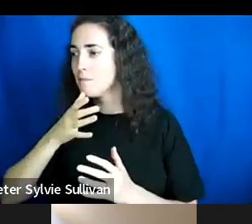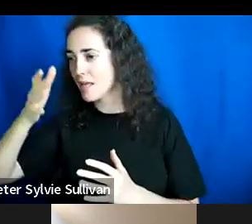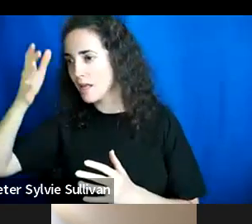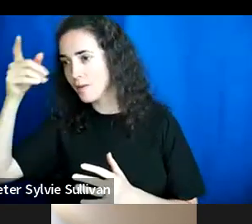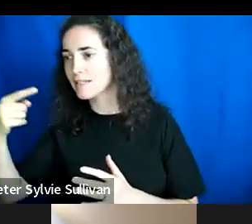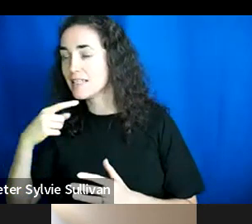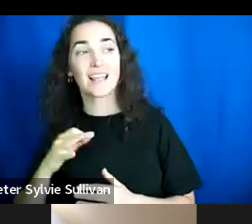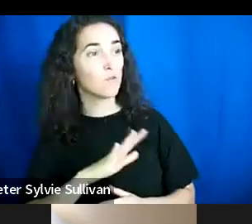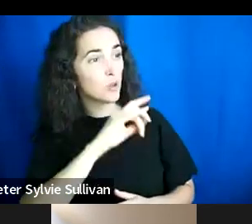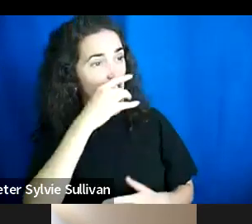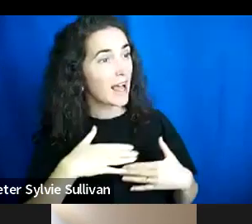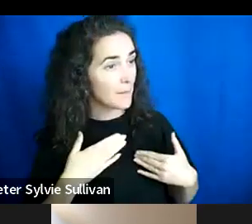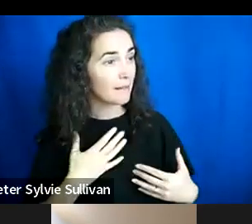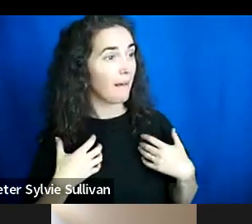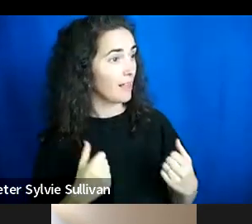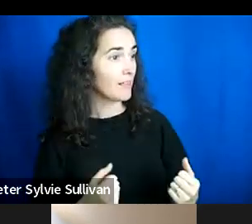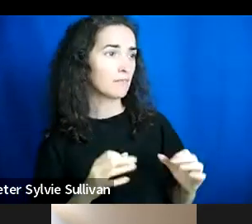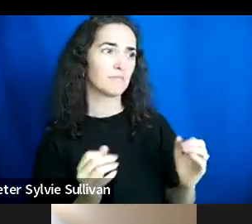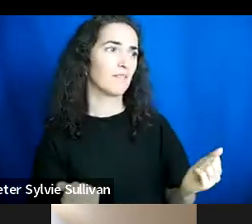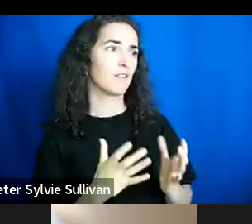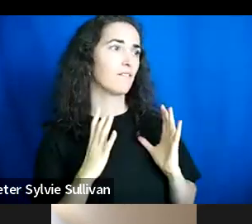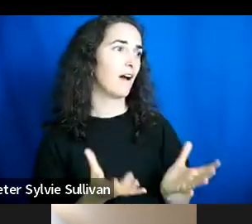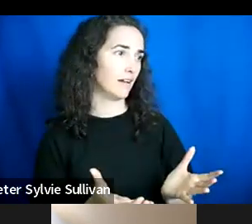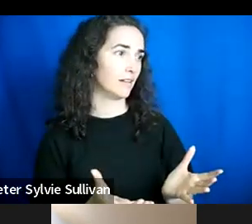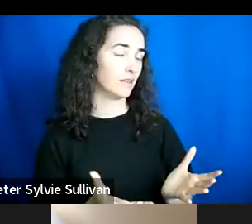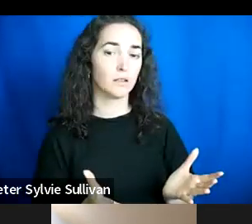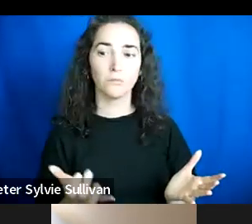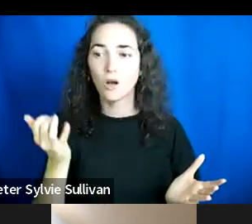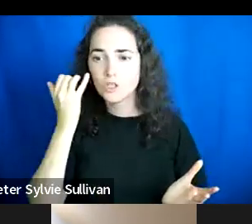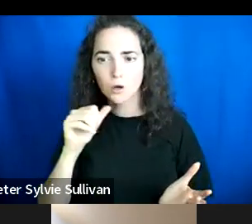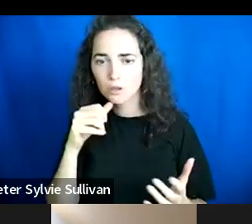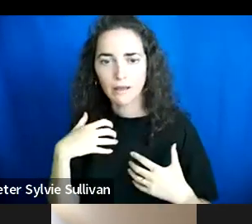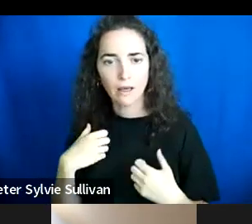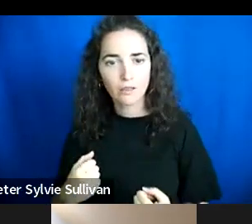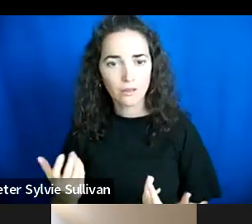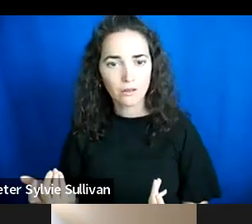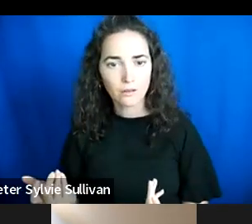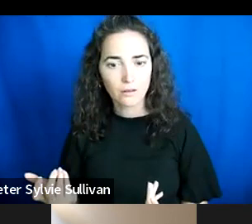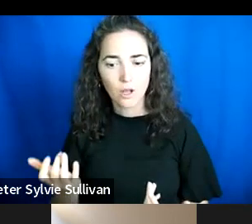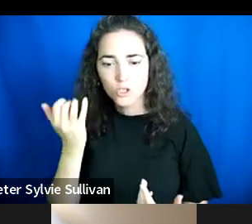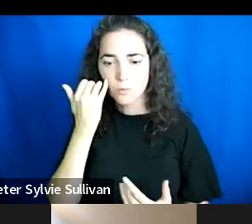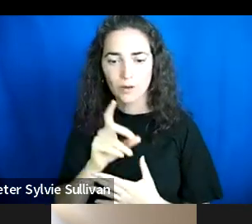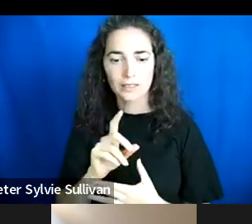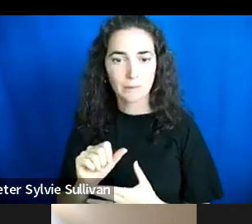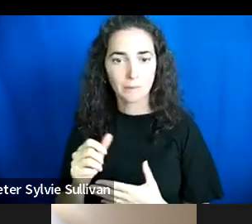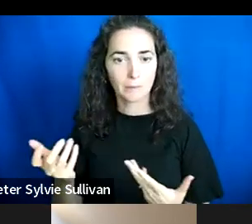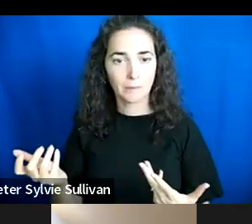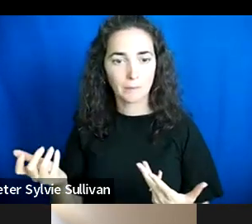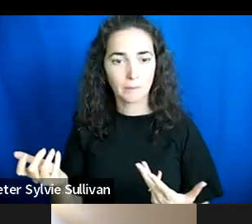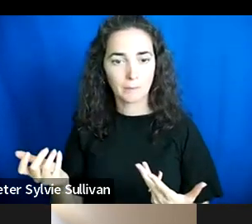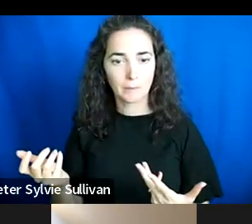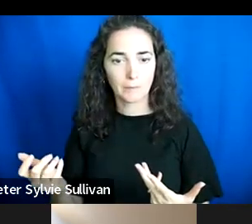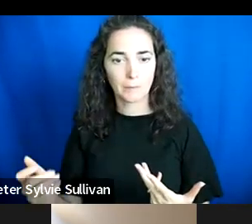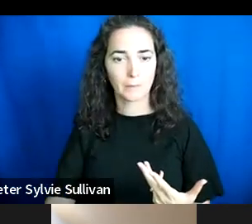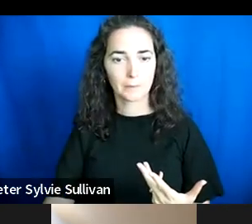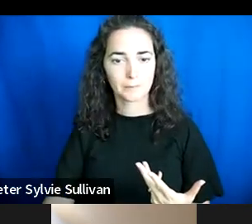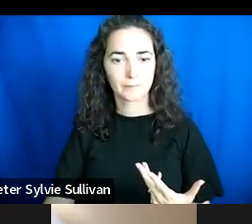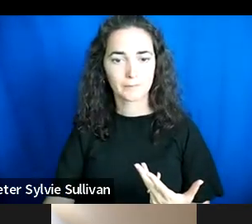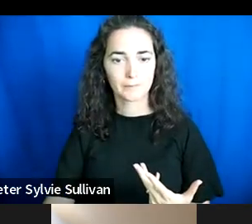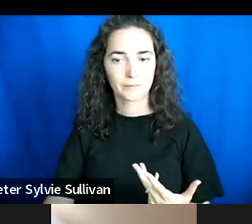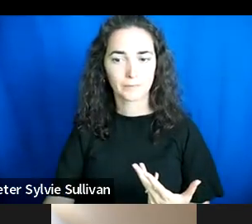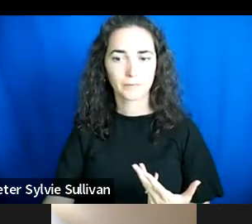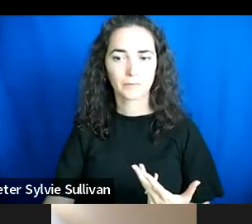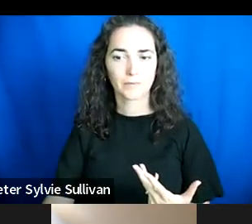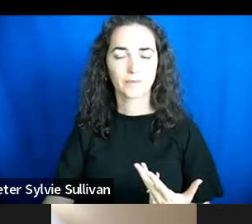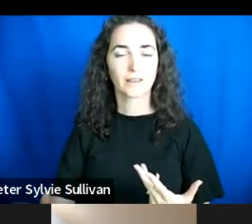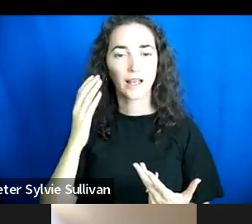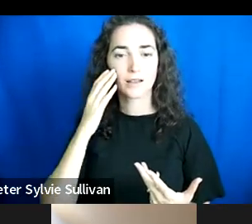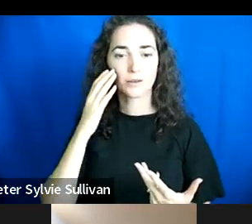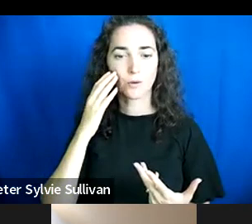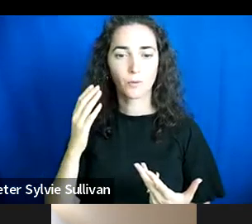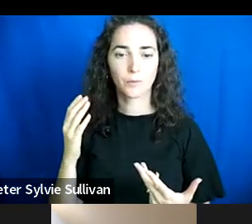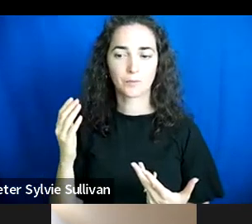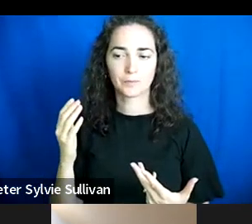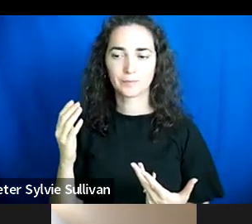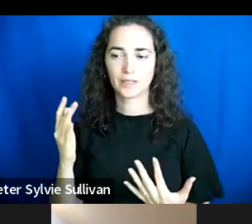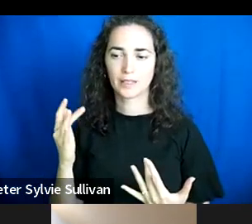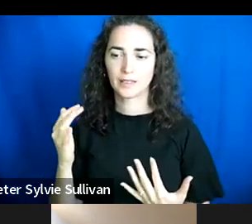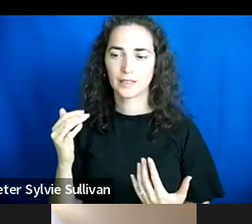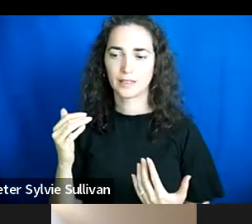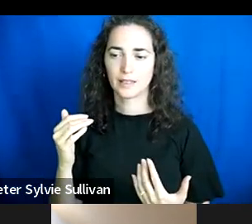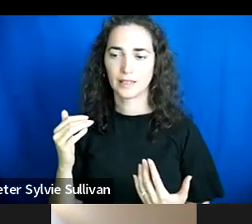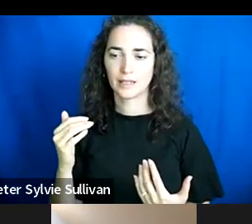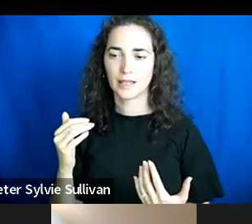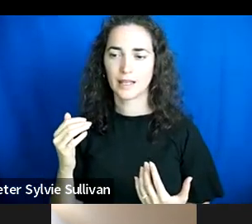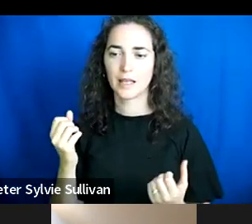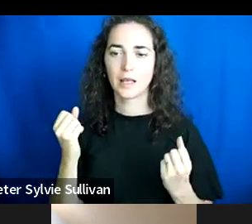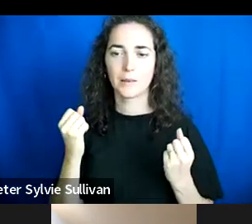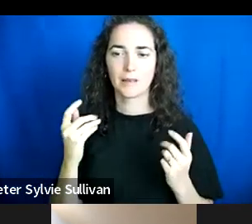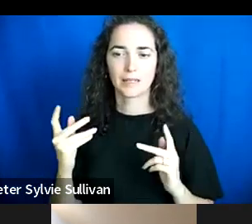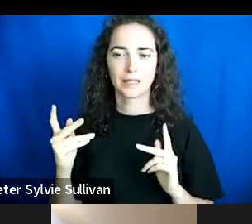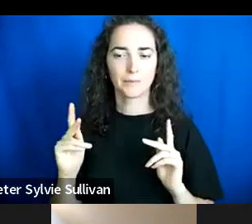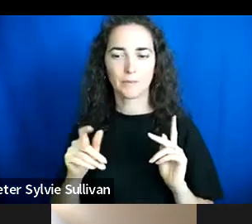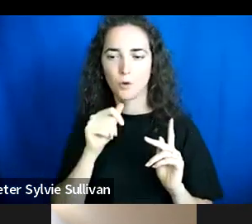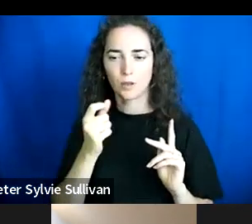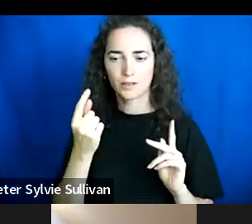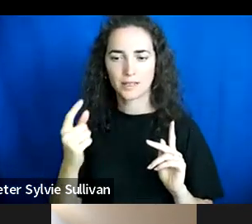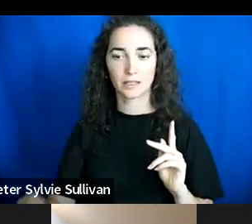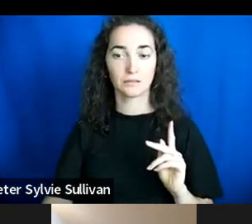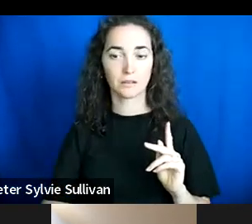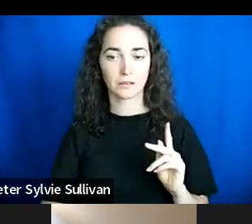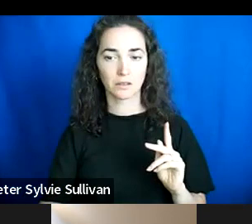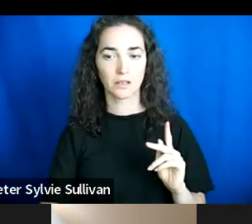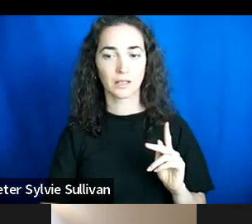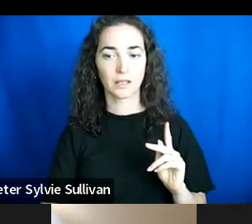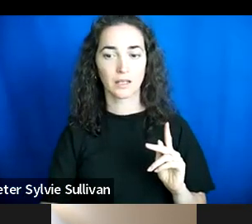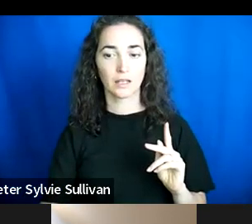Was happy getting healthy. But what happens when your child? isn't healthy? or if your child is disabled I I know that I think a lot of people under estimate, though how disability can actually strengthen relationships I